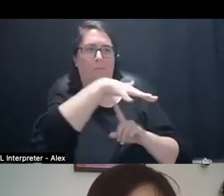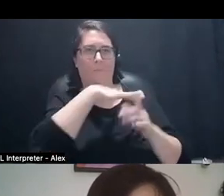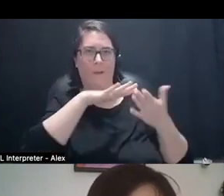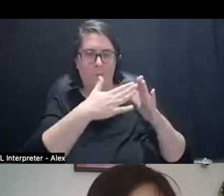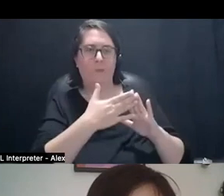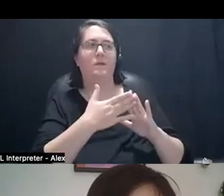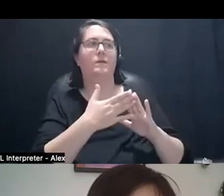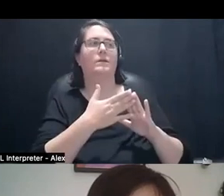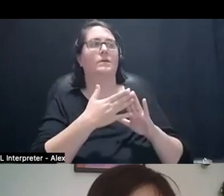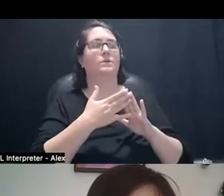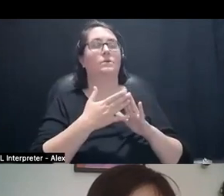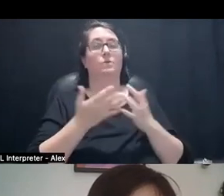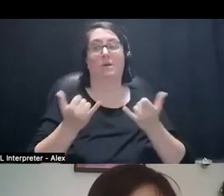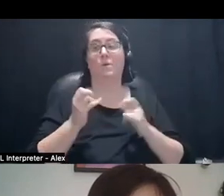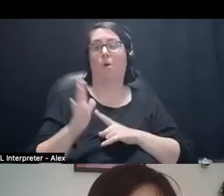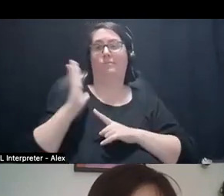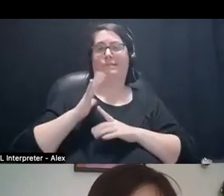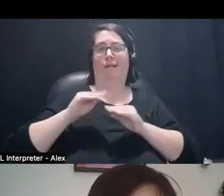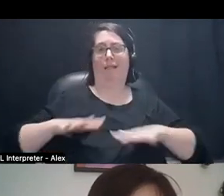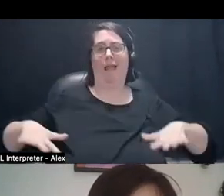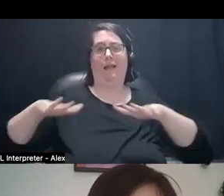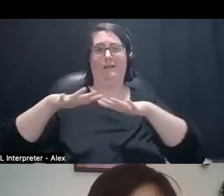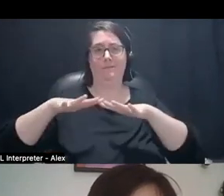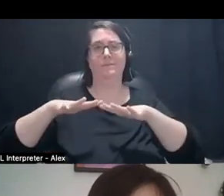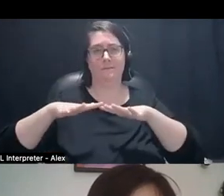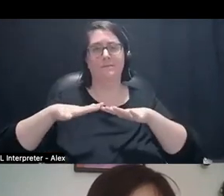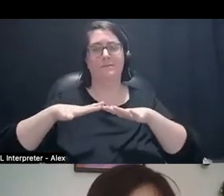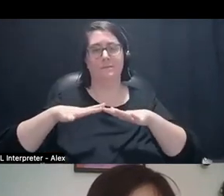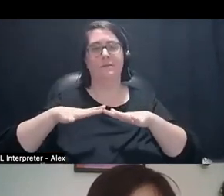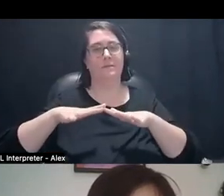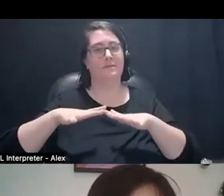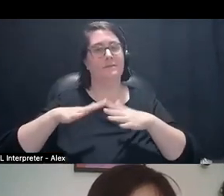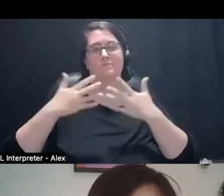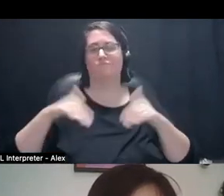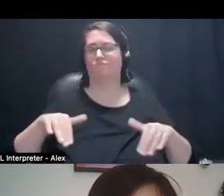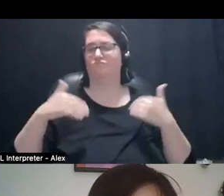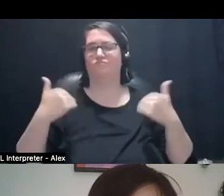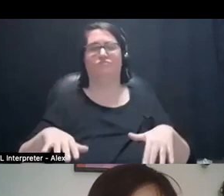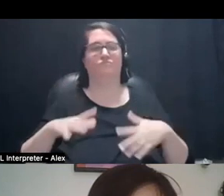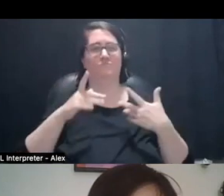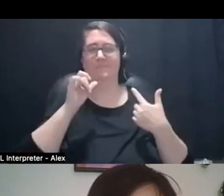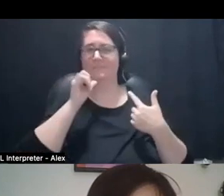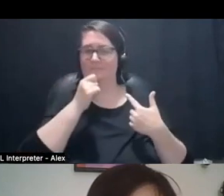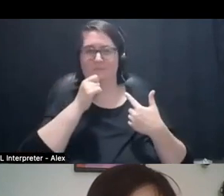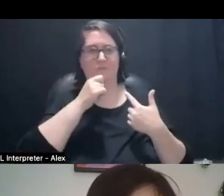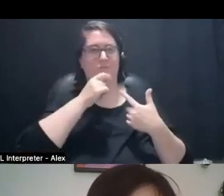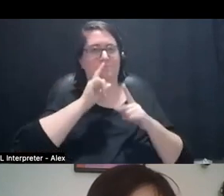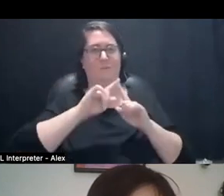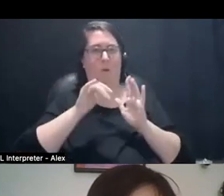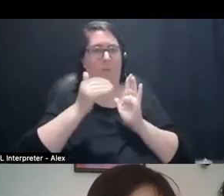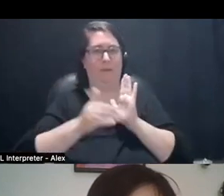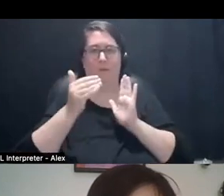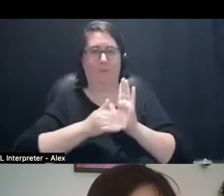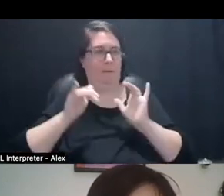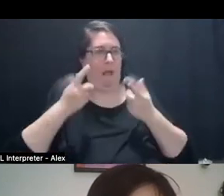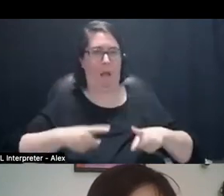ties to present or ancestral lands that have endured the same patterns we're seeing repeating today.